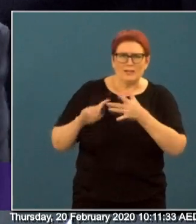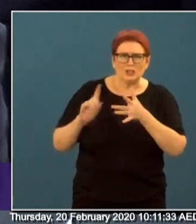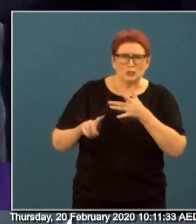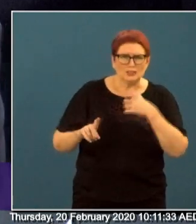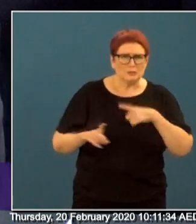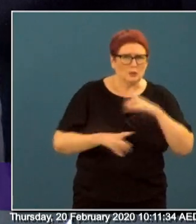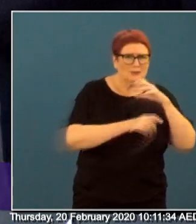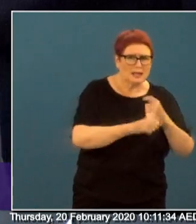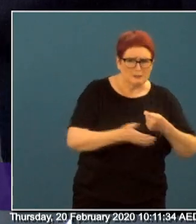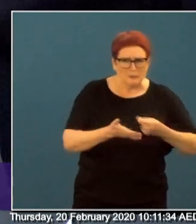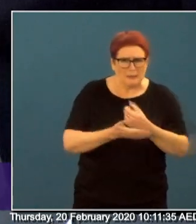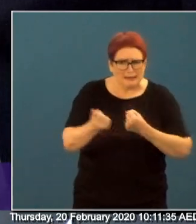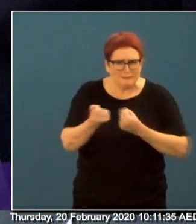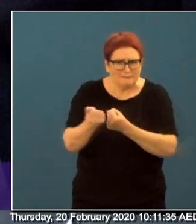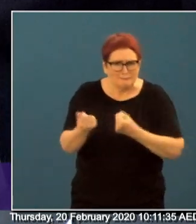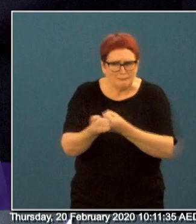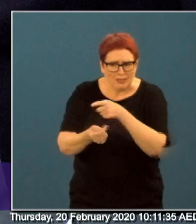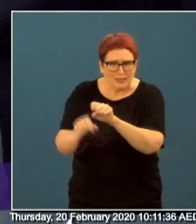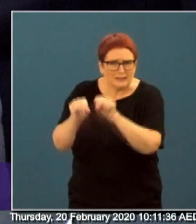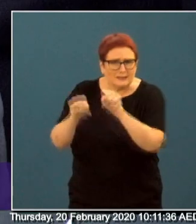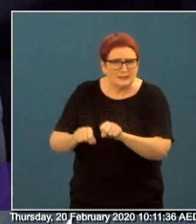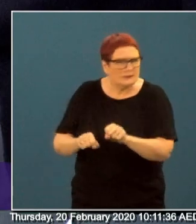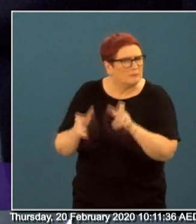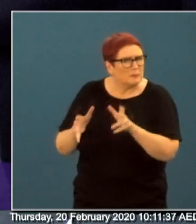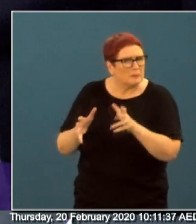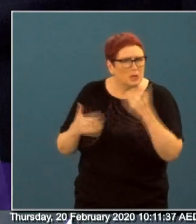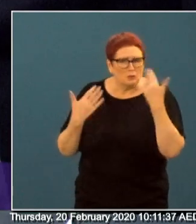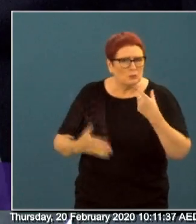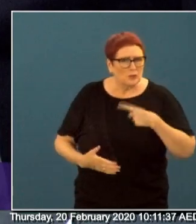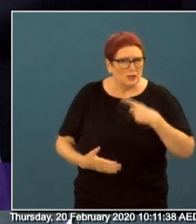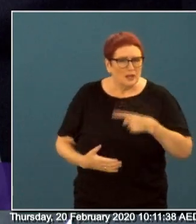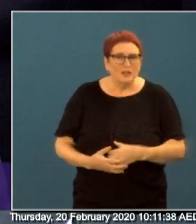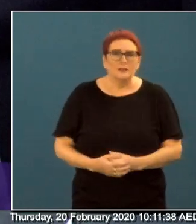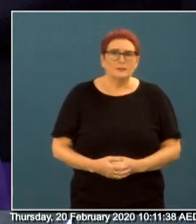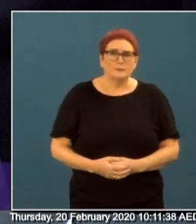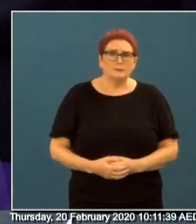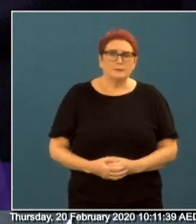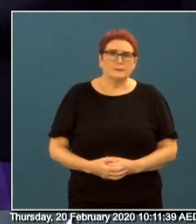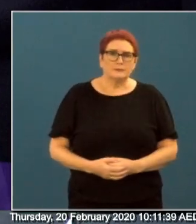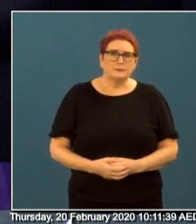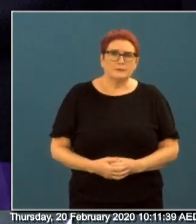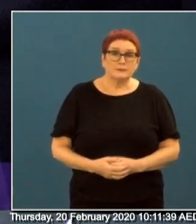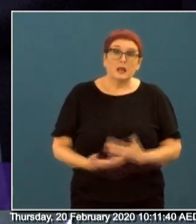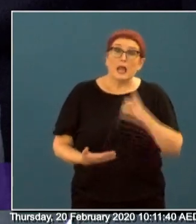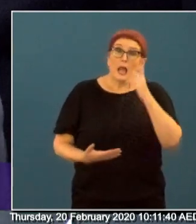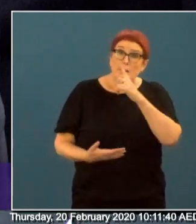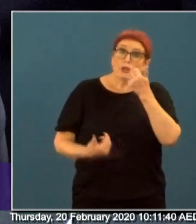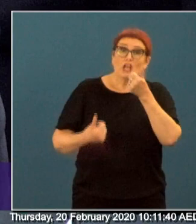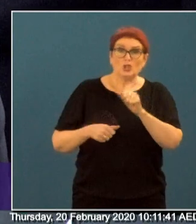And then the reciprocal of that is that people are able to use private health insurance in a public hospital.